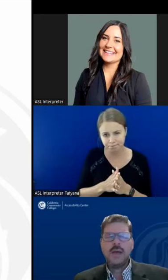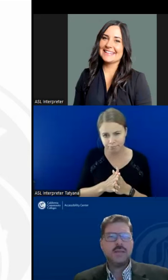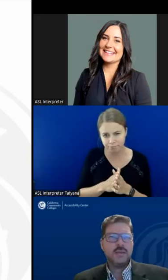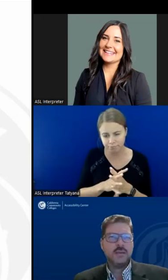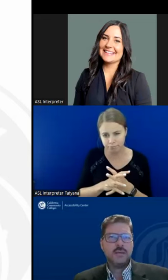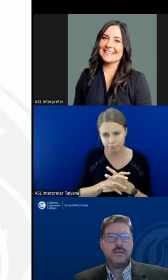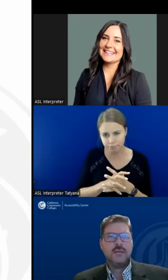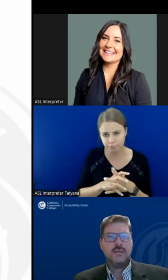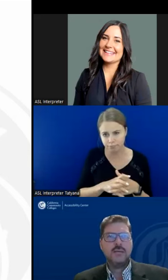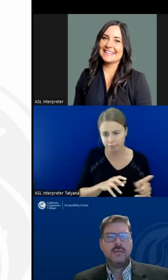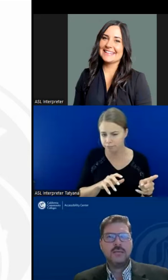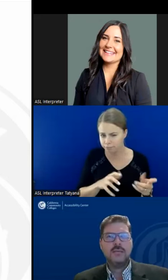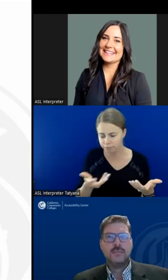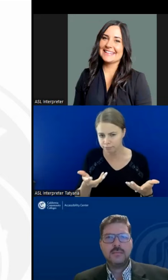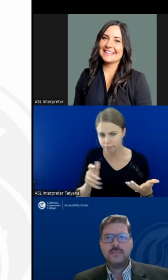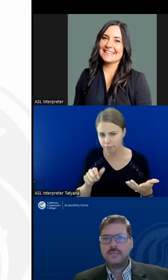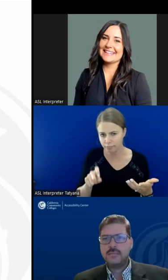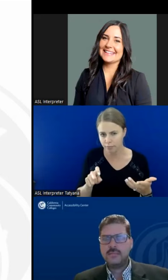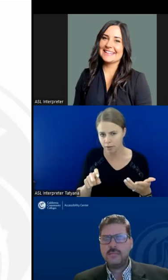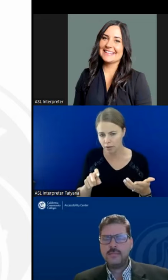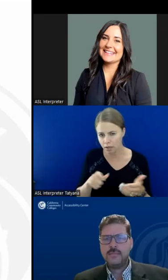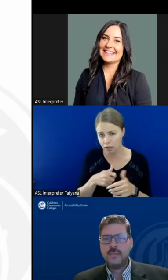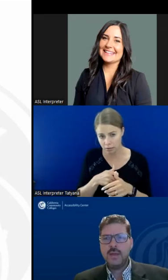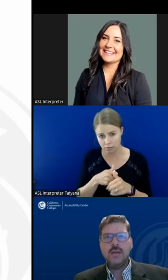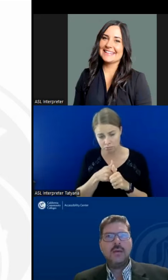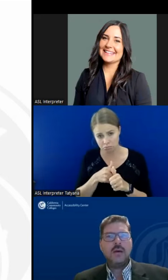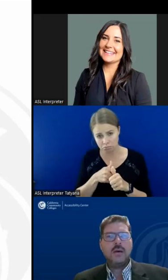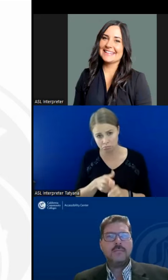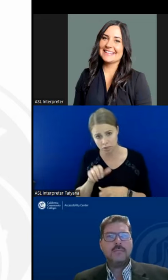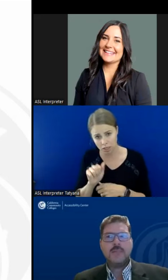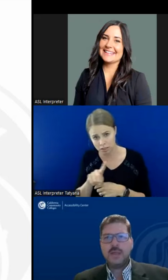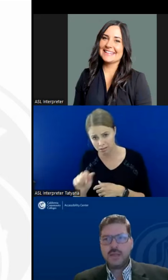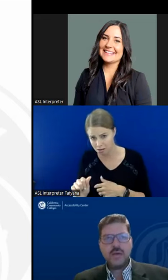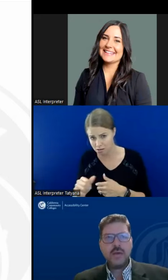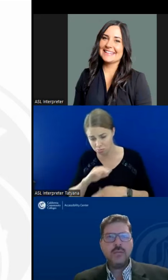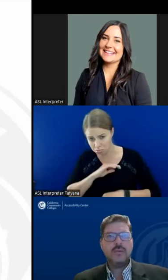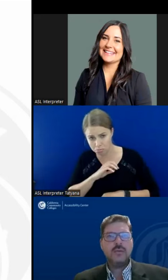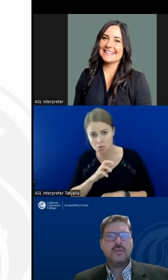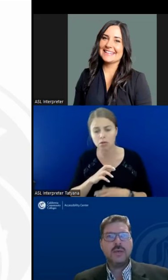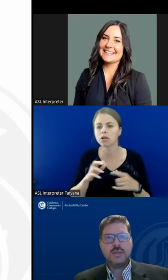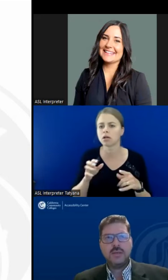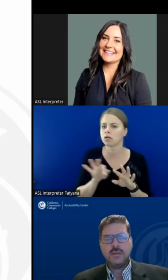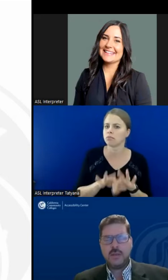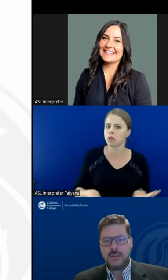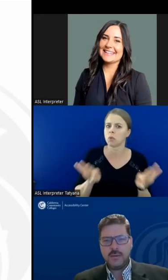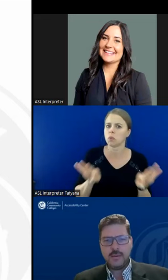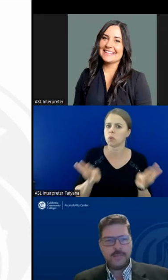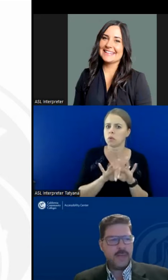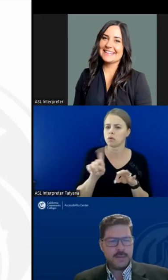The ADA at all? Okay that's very important question and yes,